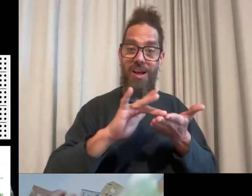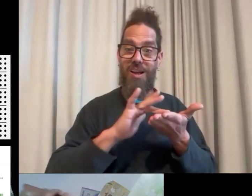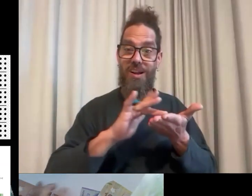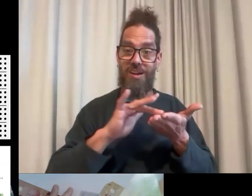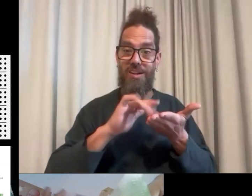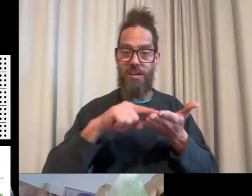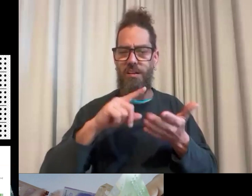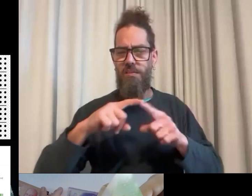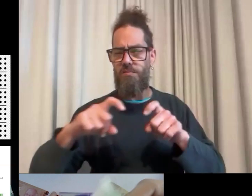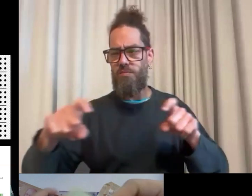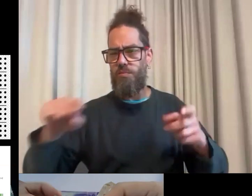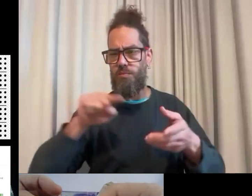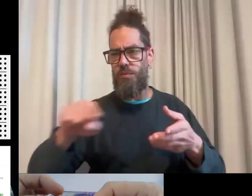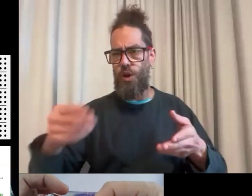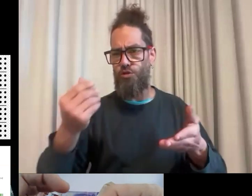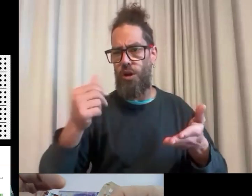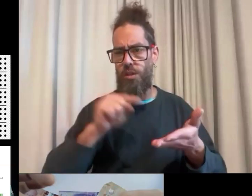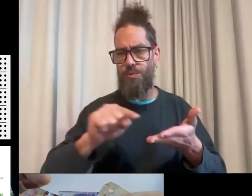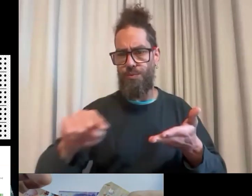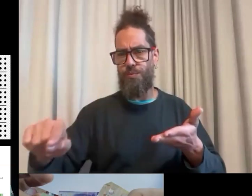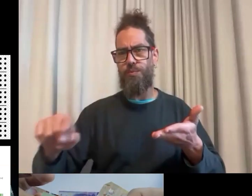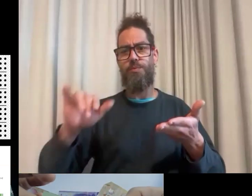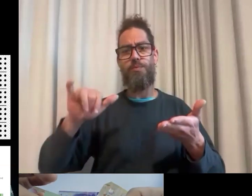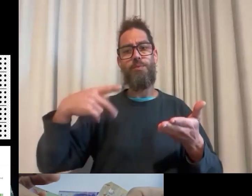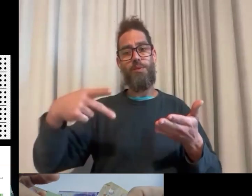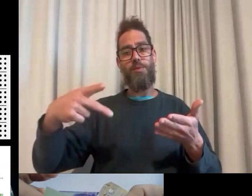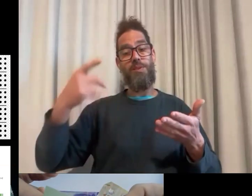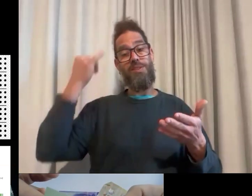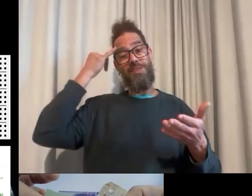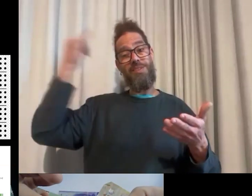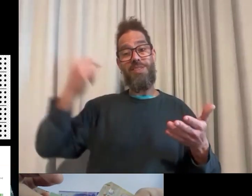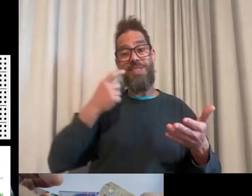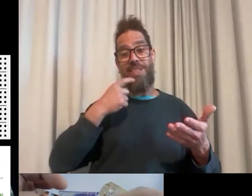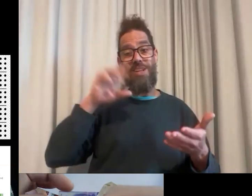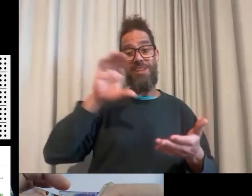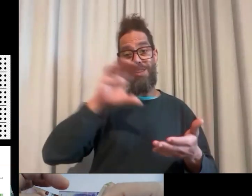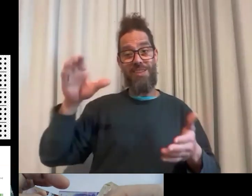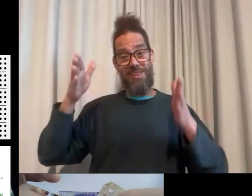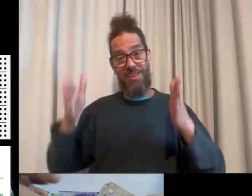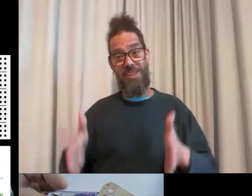as well as I've got all the different currency from that time. The thing is that braille blocks on currency